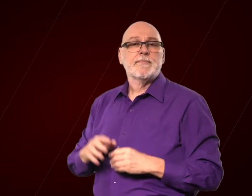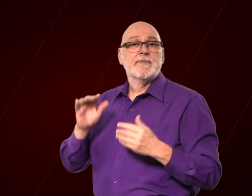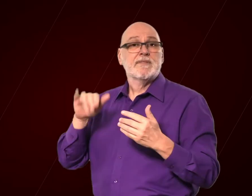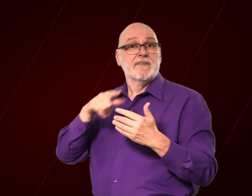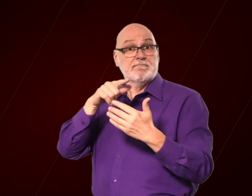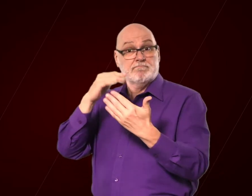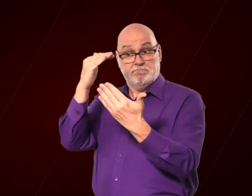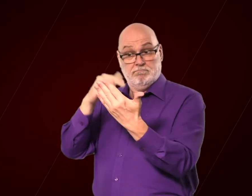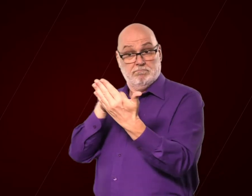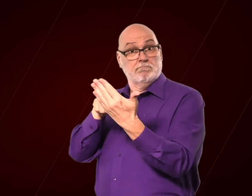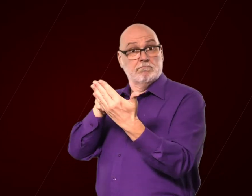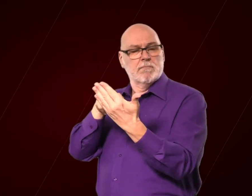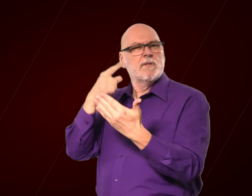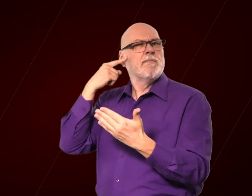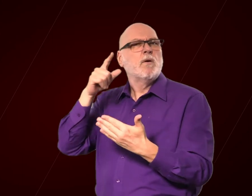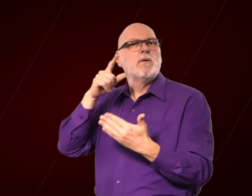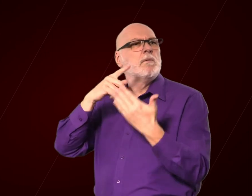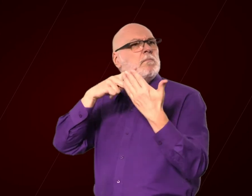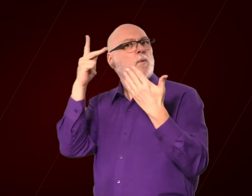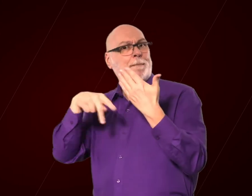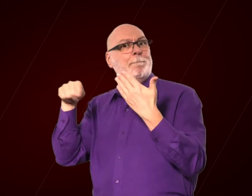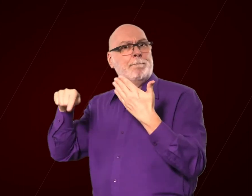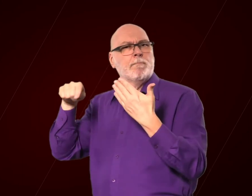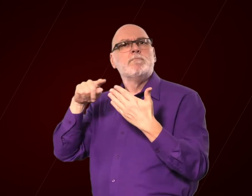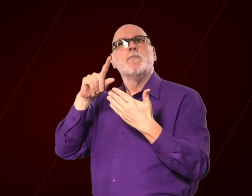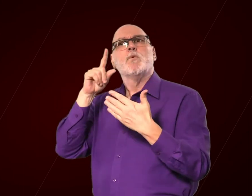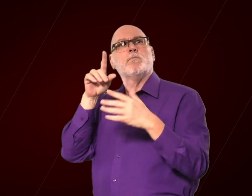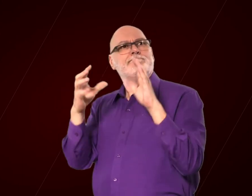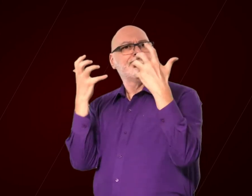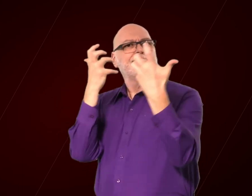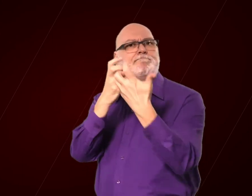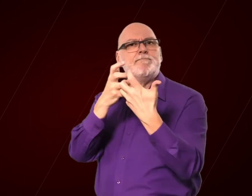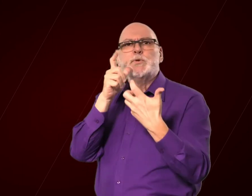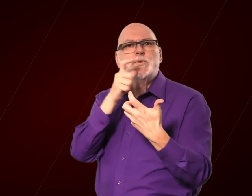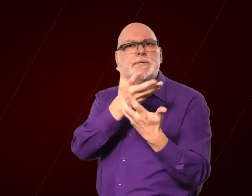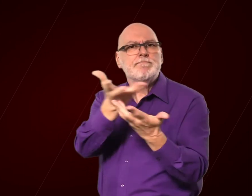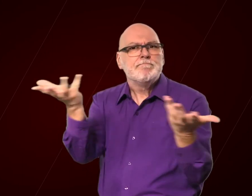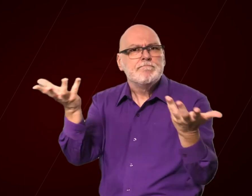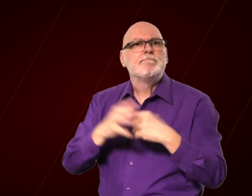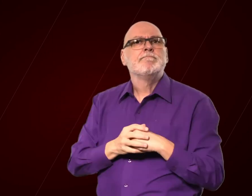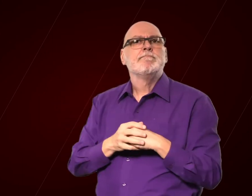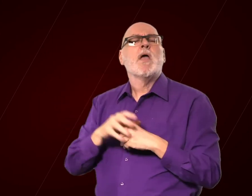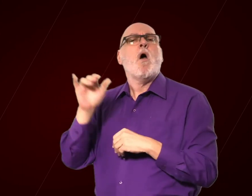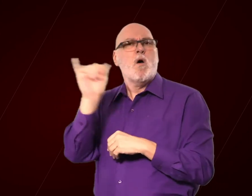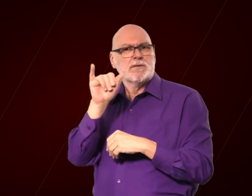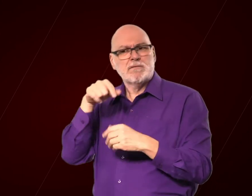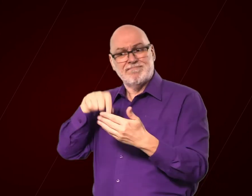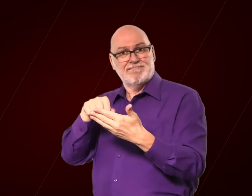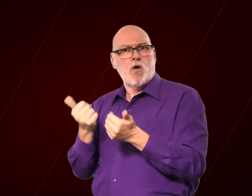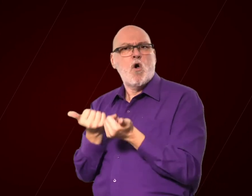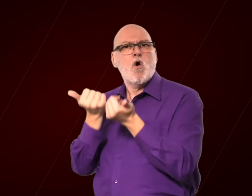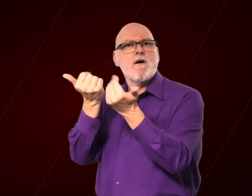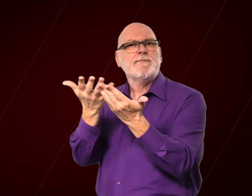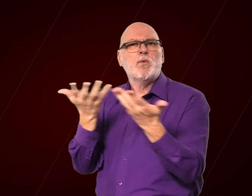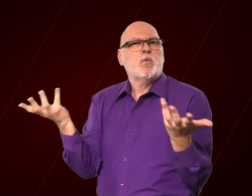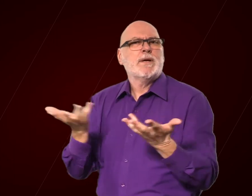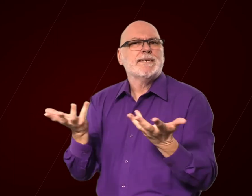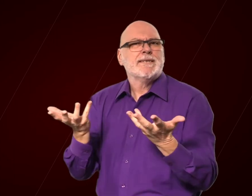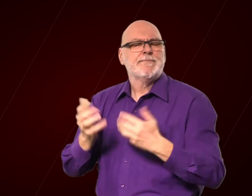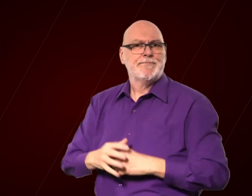[Anselmo]: Who is eligible for the program and what will it offer?